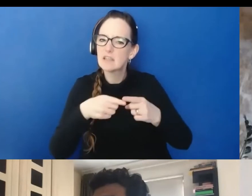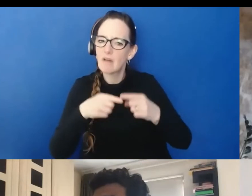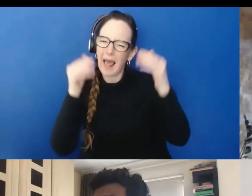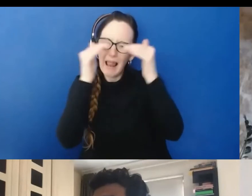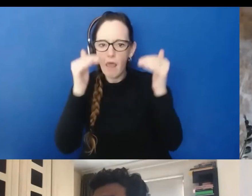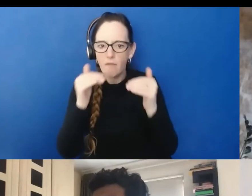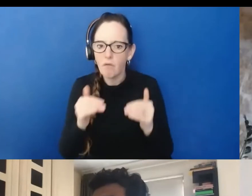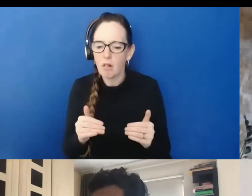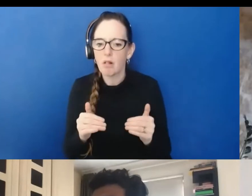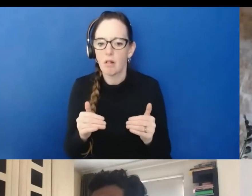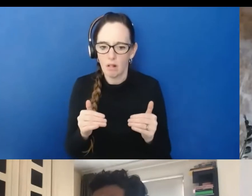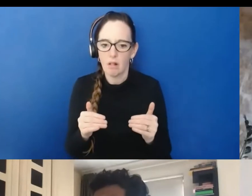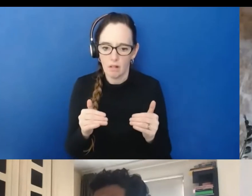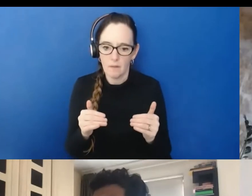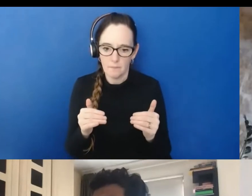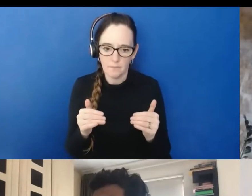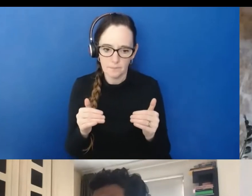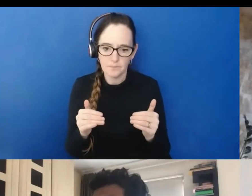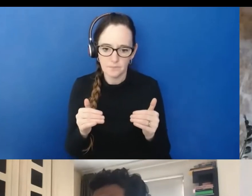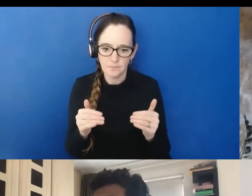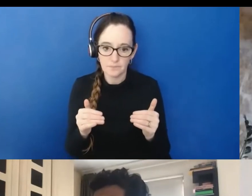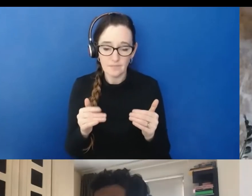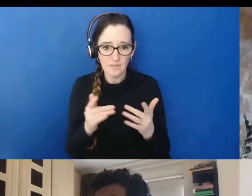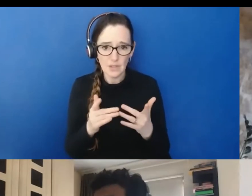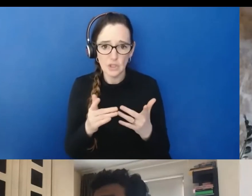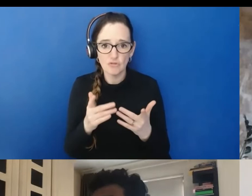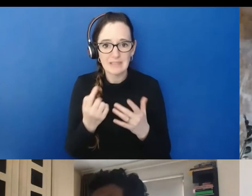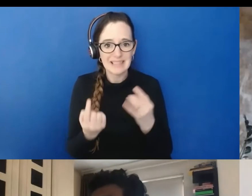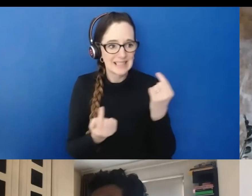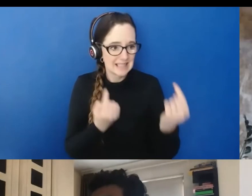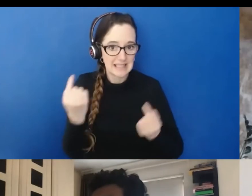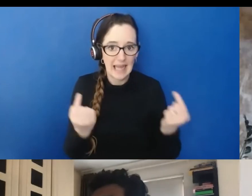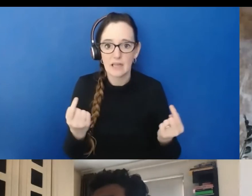a group of people that relate to each other. Establish a conversation between each other.